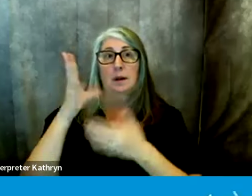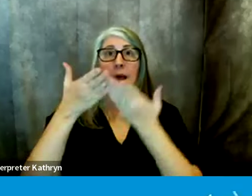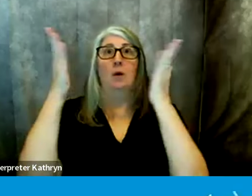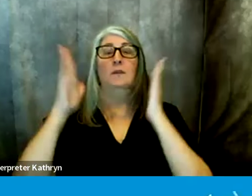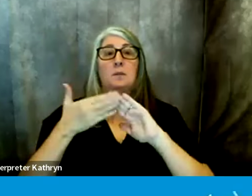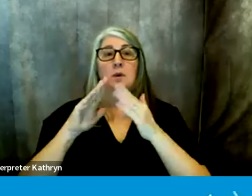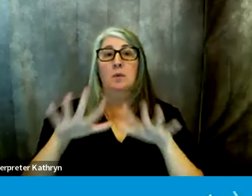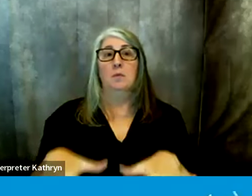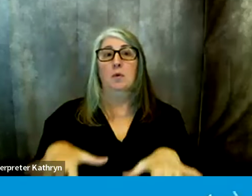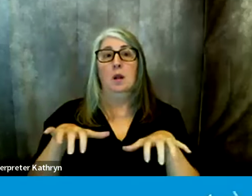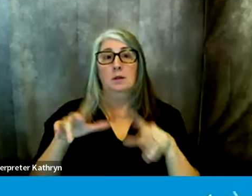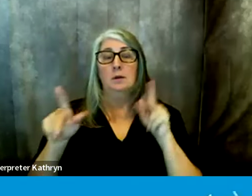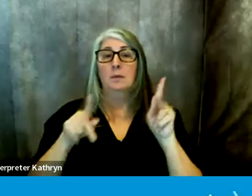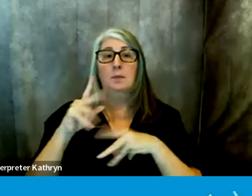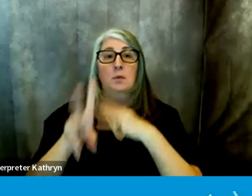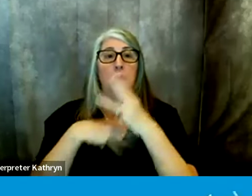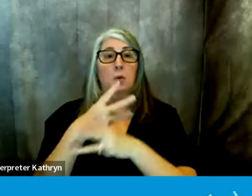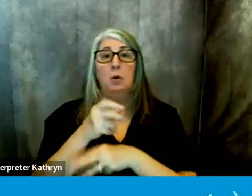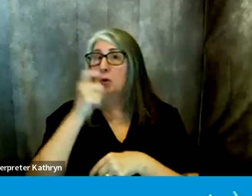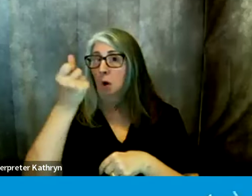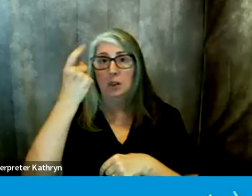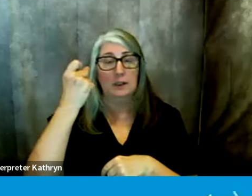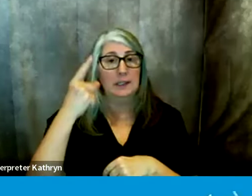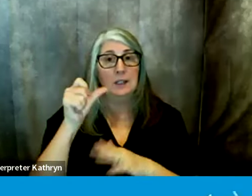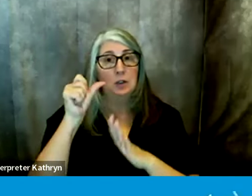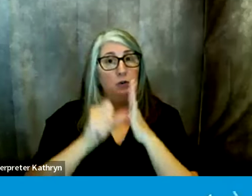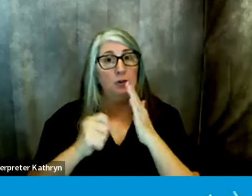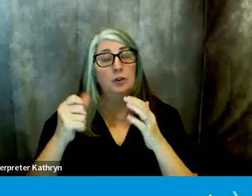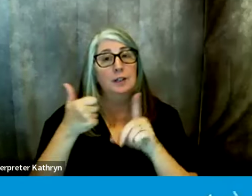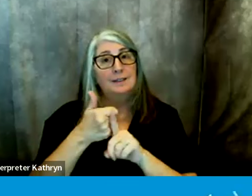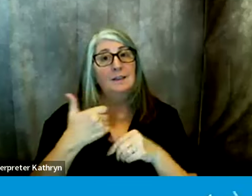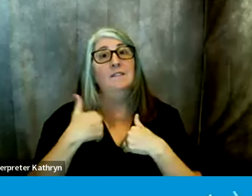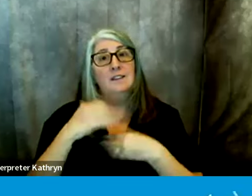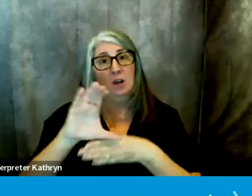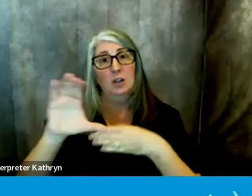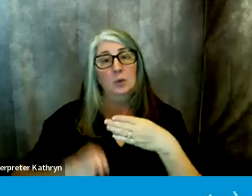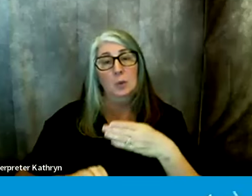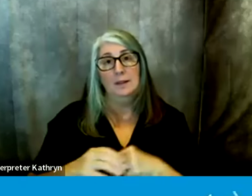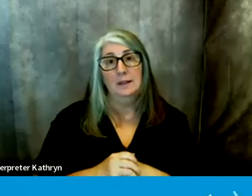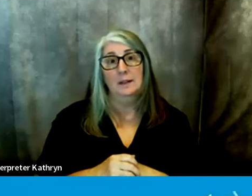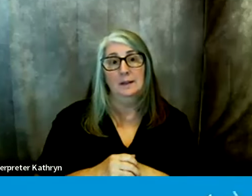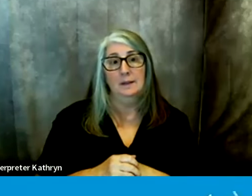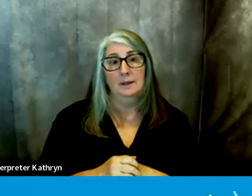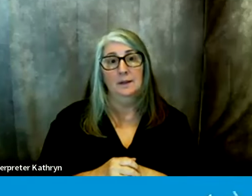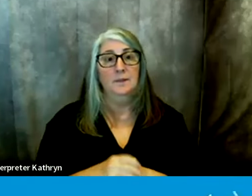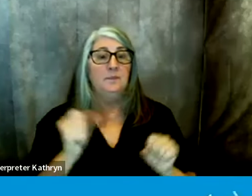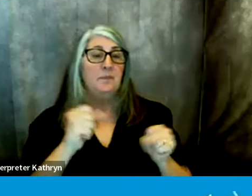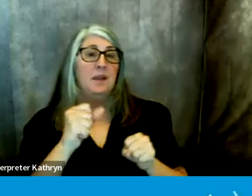or people in the world do not realize surgery is not without its consequences. And it's not readily available either